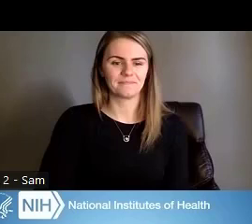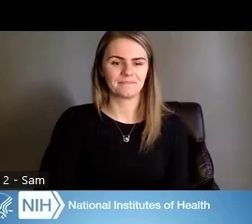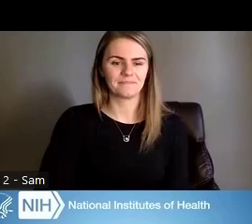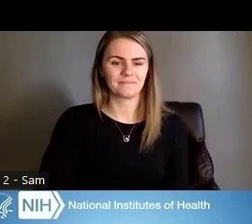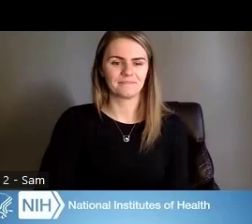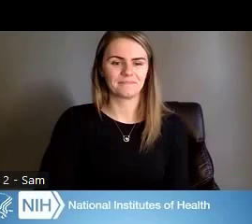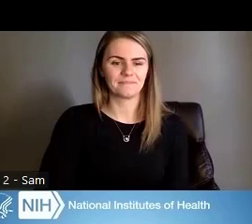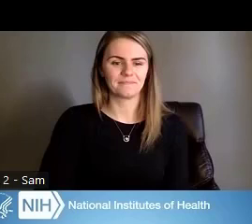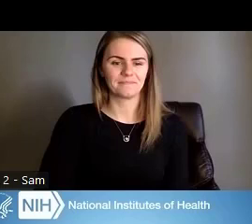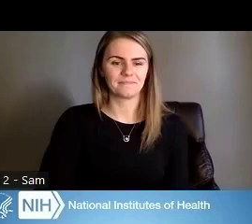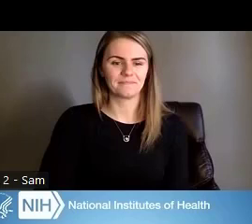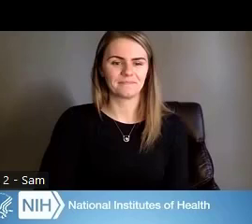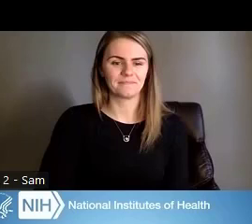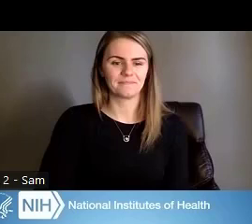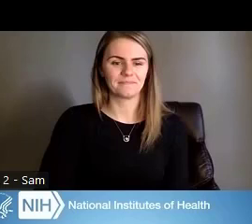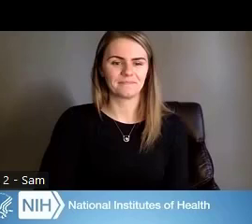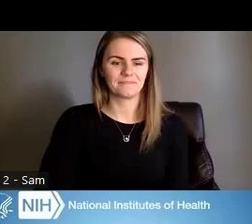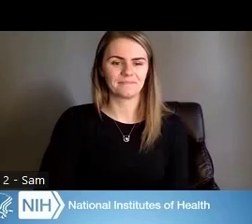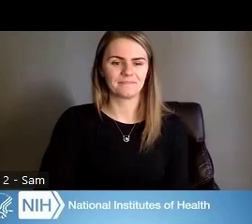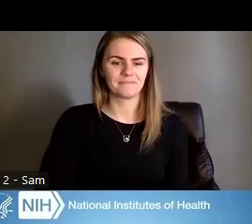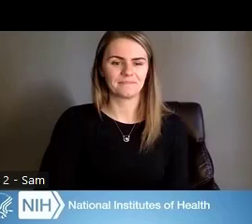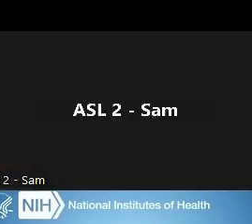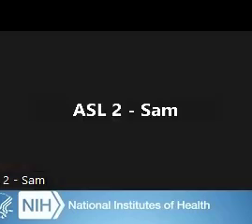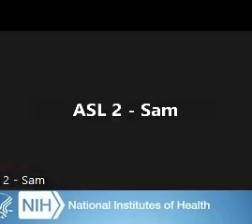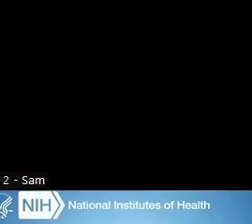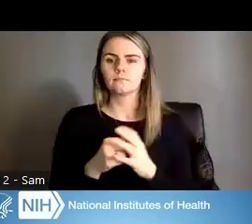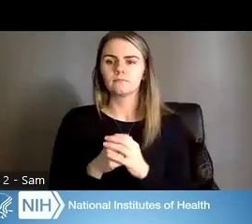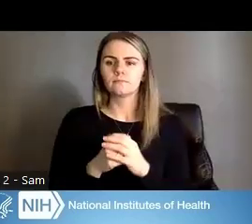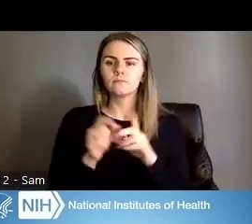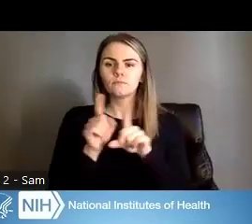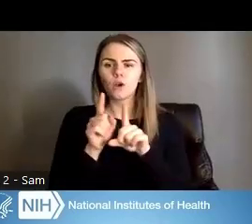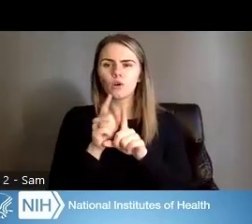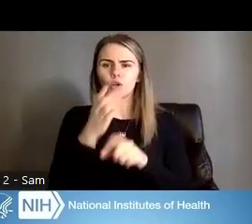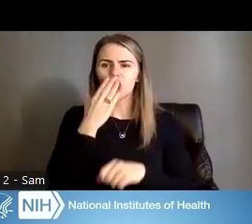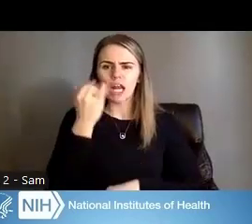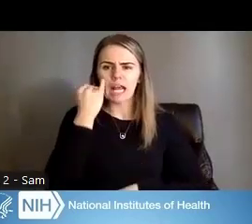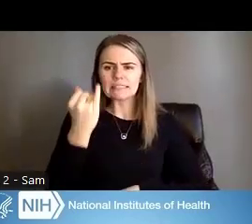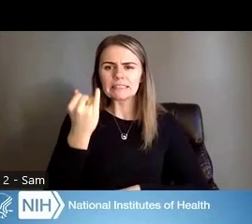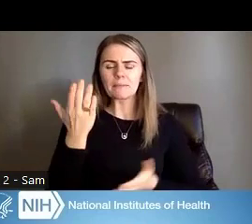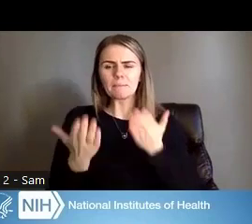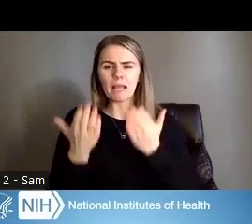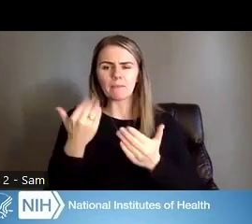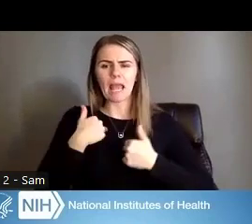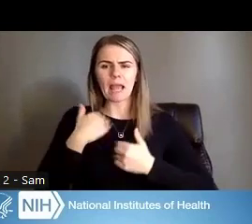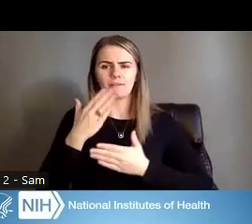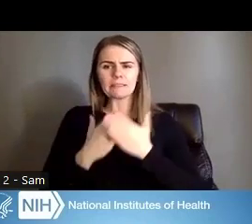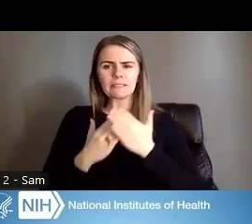because depending on their level of targeting, there might be some K awards that are appropriate.